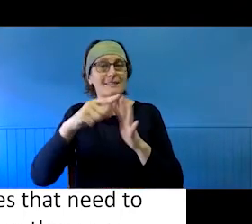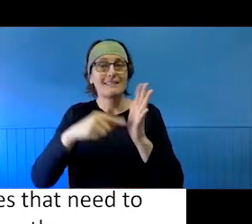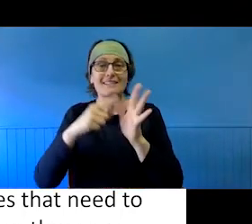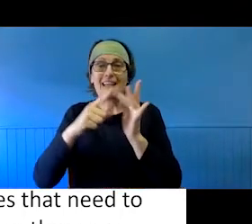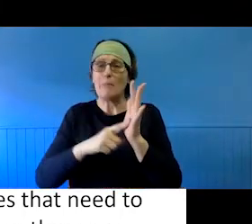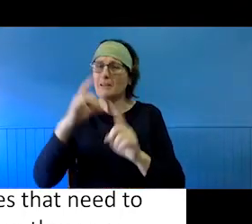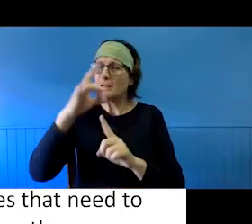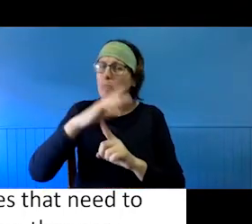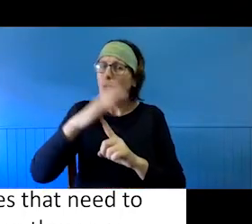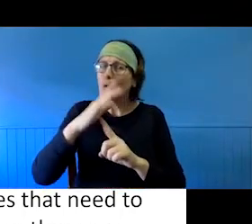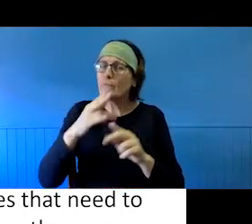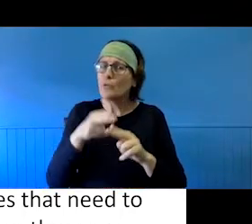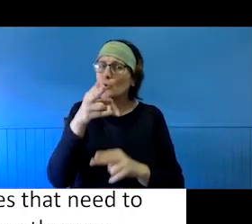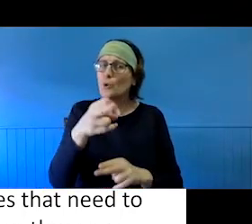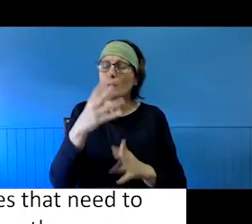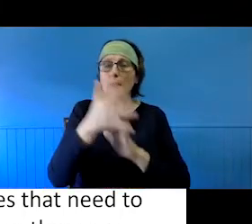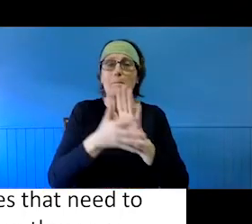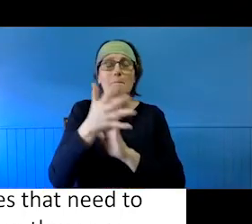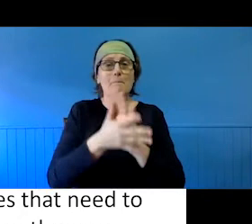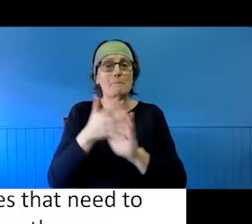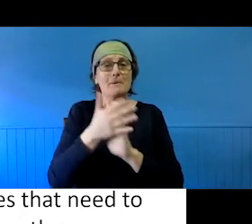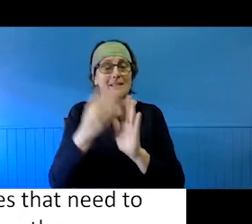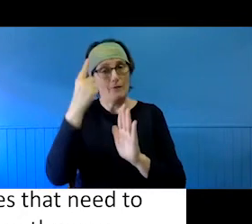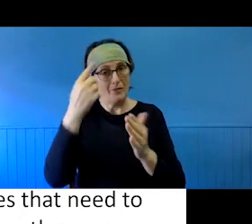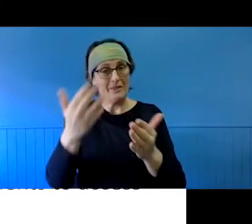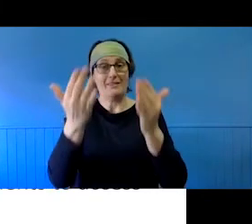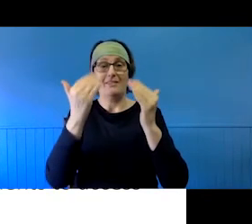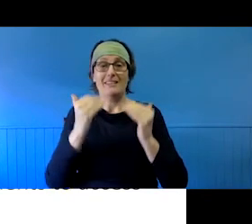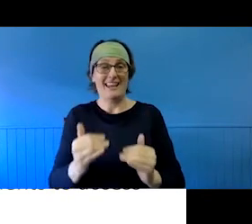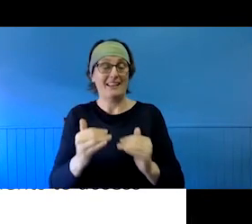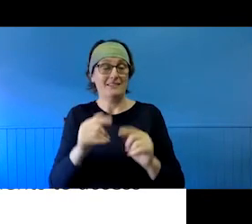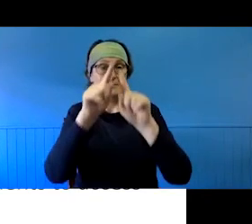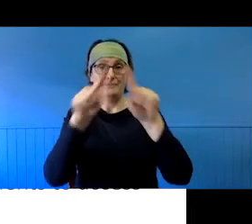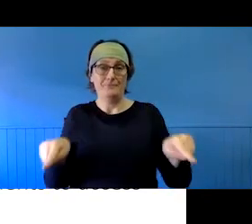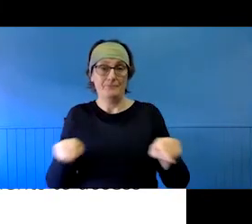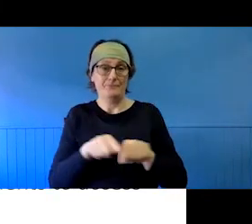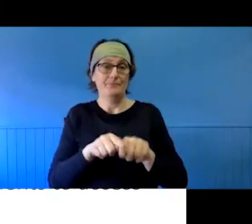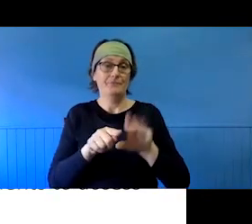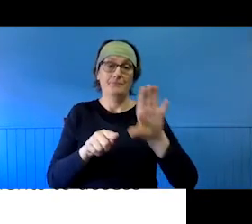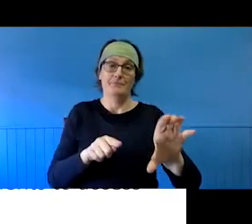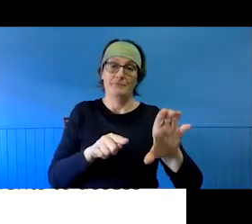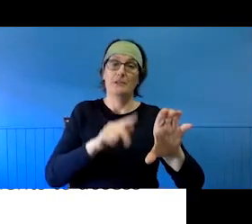structure, which then leads into our next area of the triangle, which is